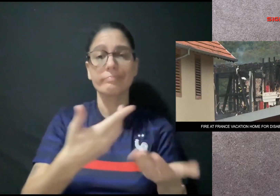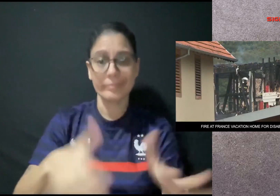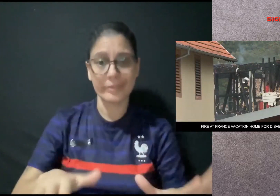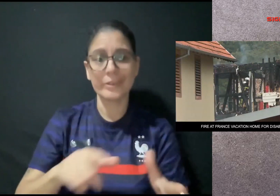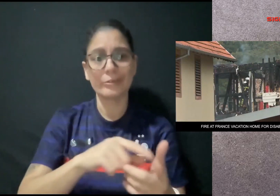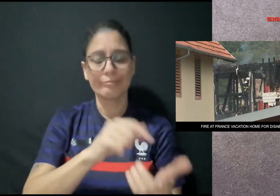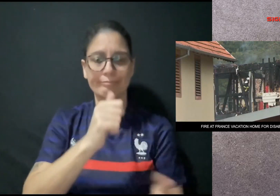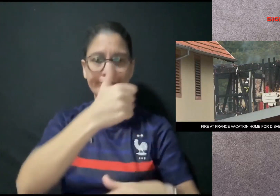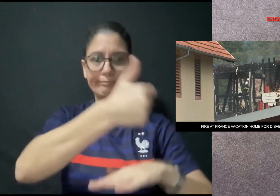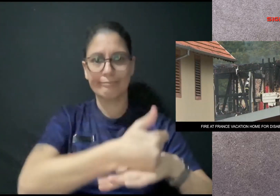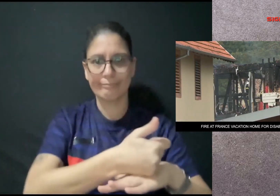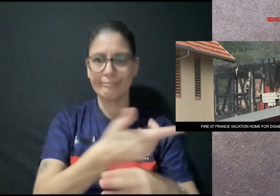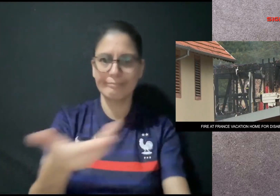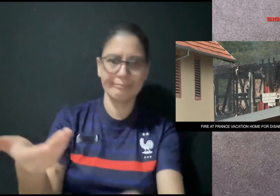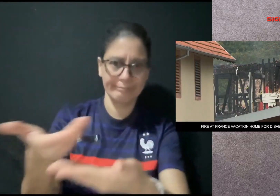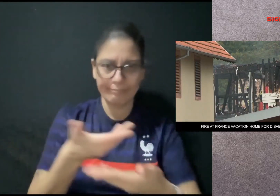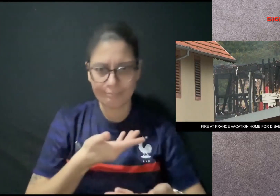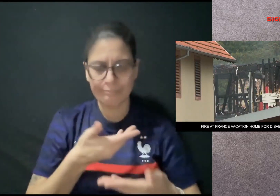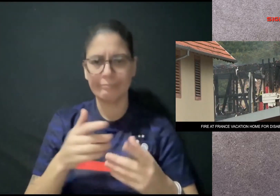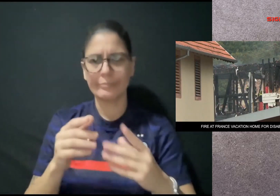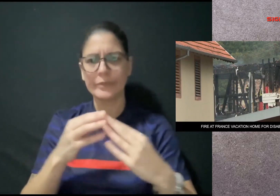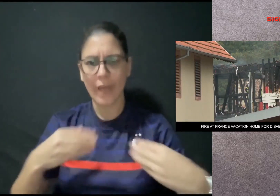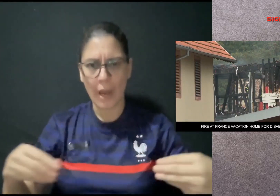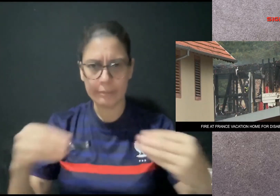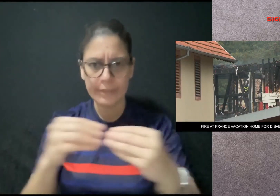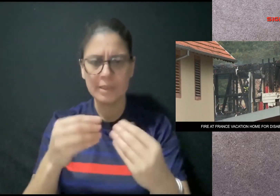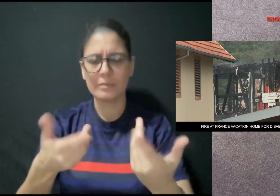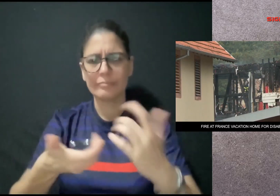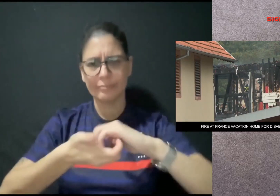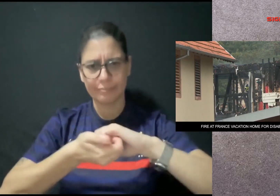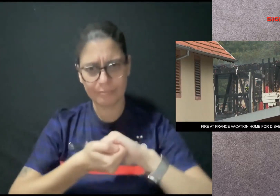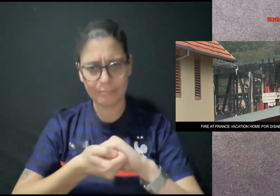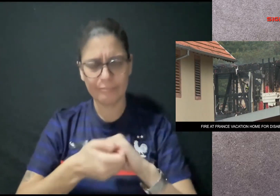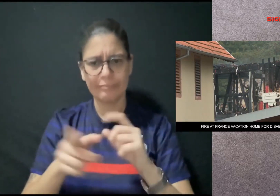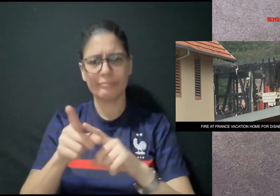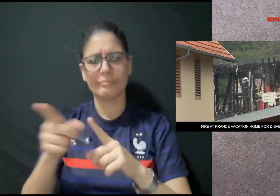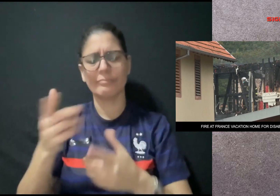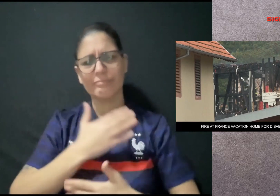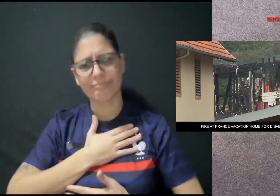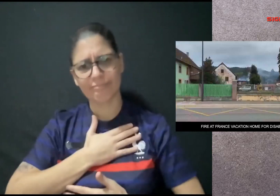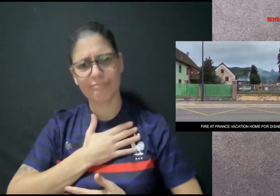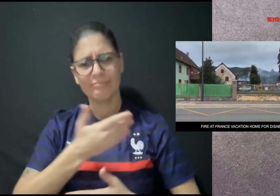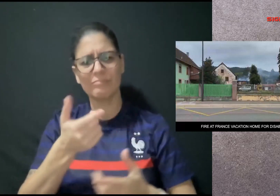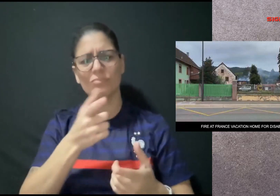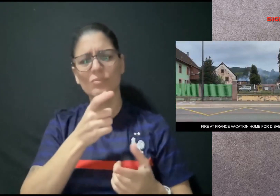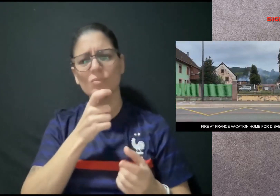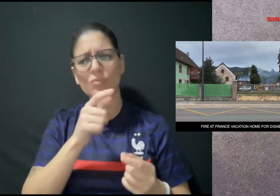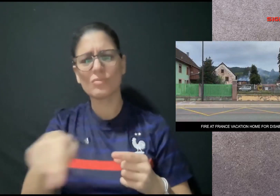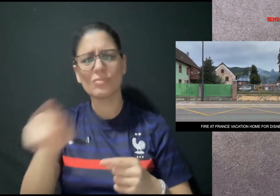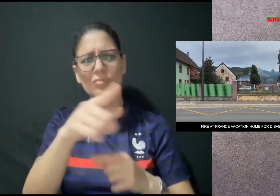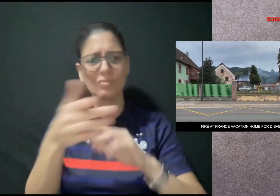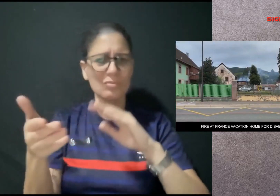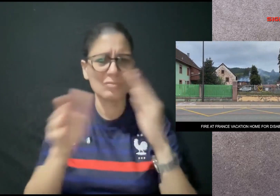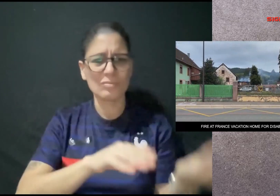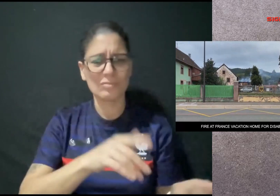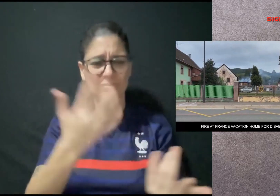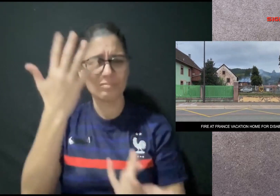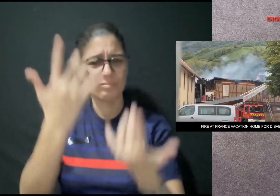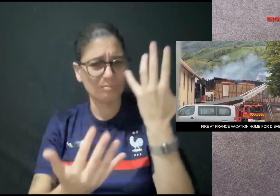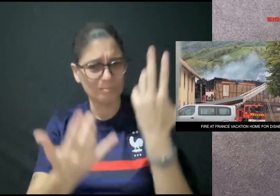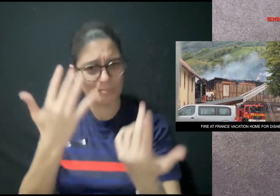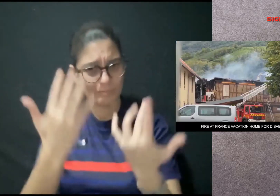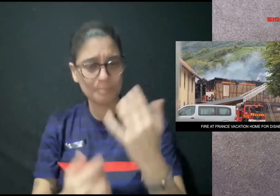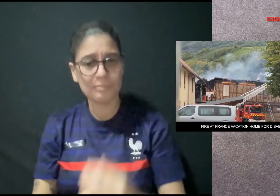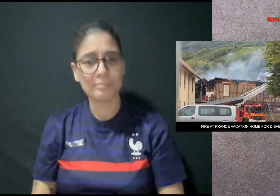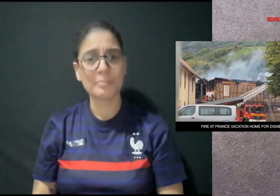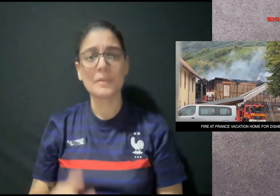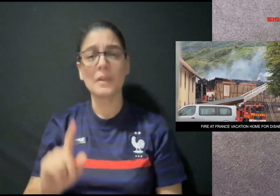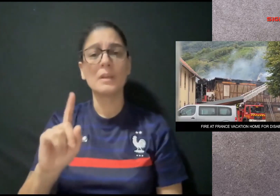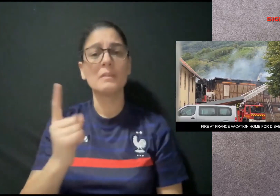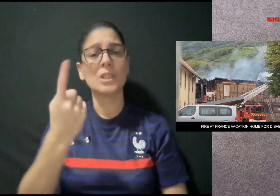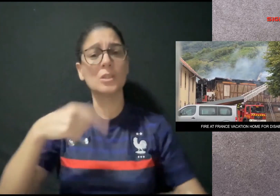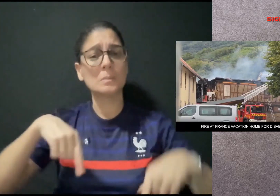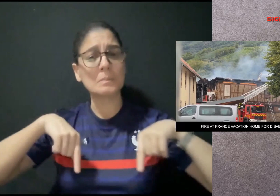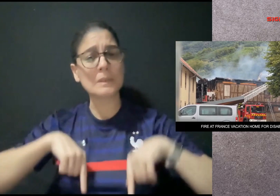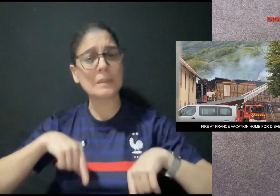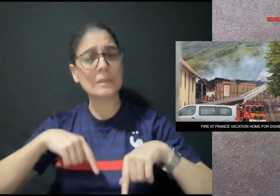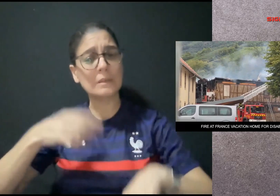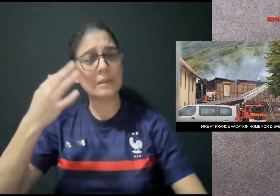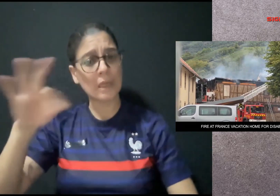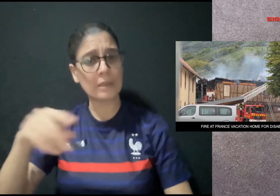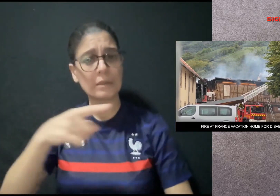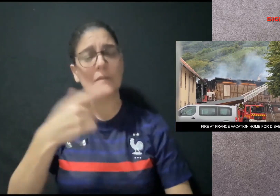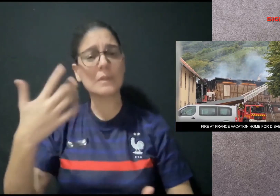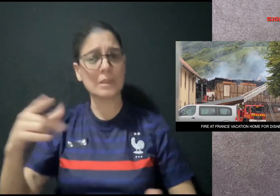a crisis center has been set up for the families and friends of those who died in the fire